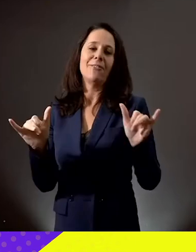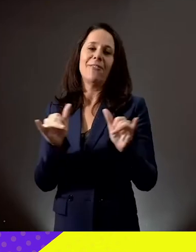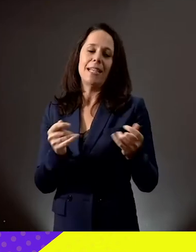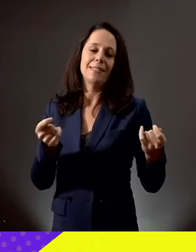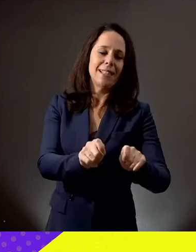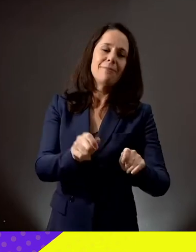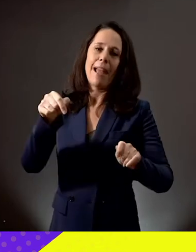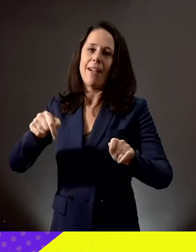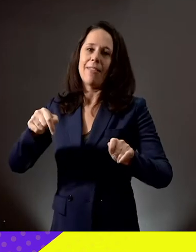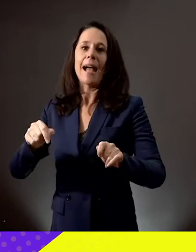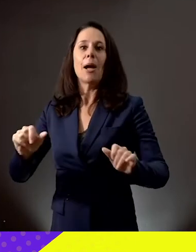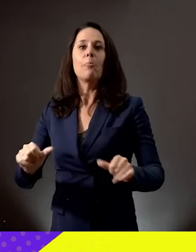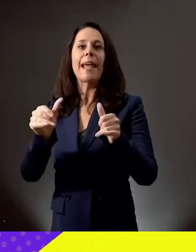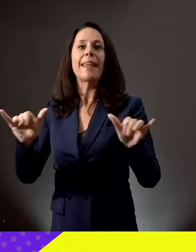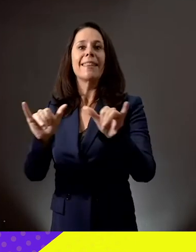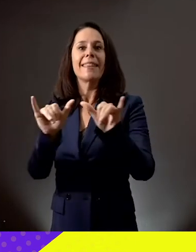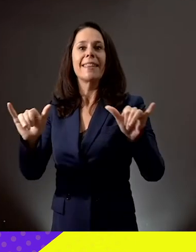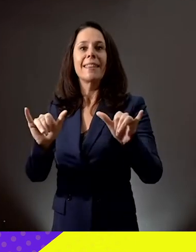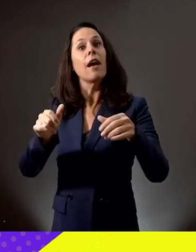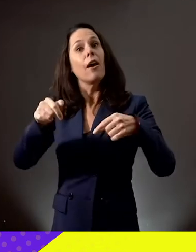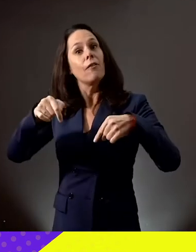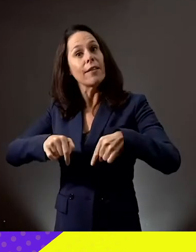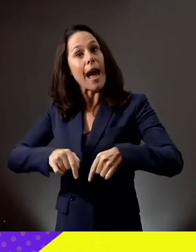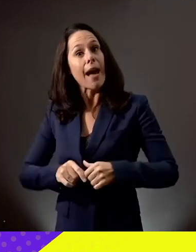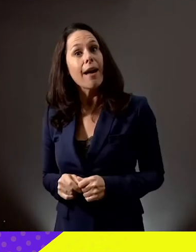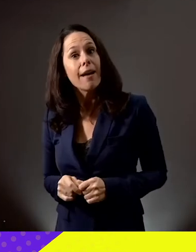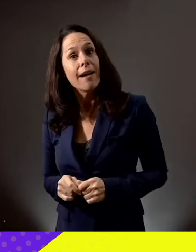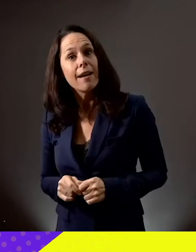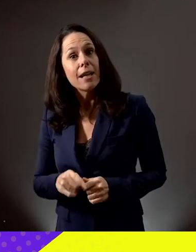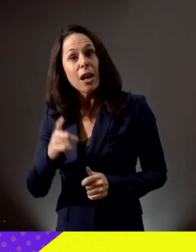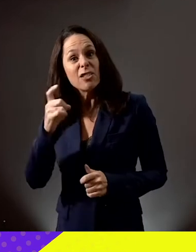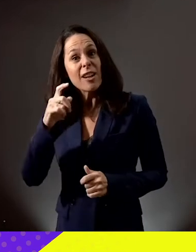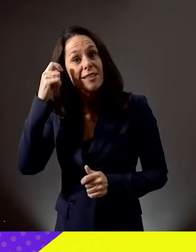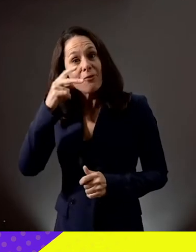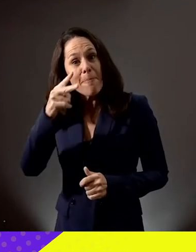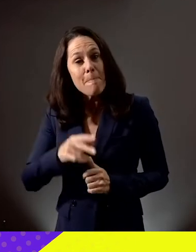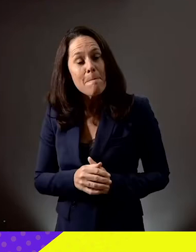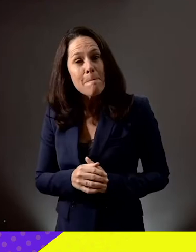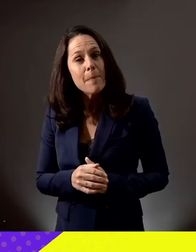And the party starts today. You're about to watch a video, followed by a programme.